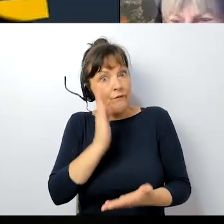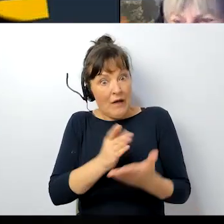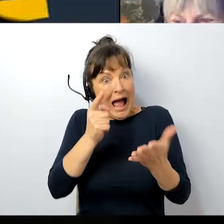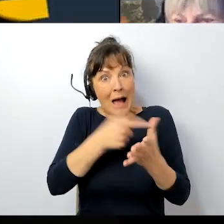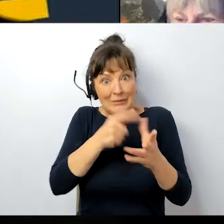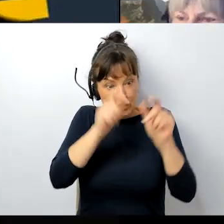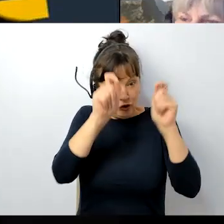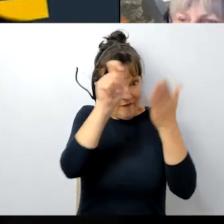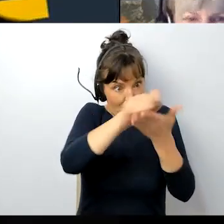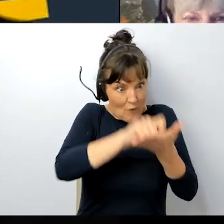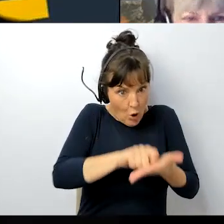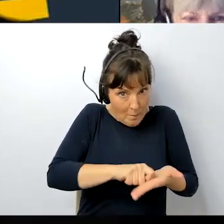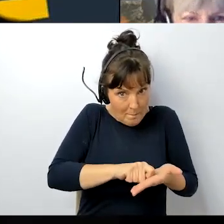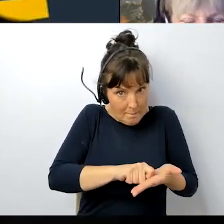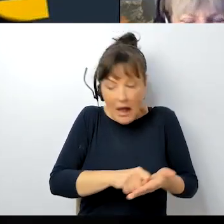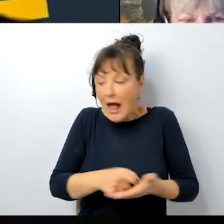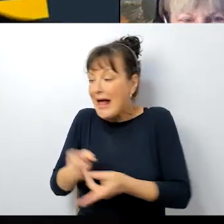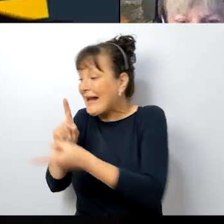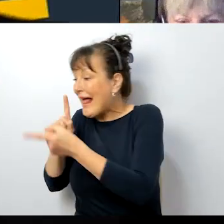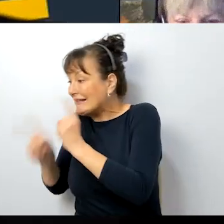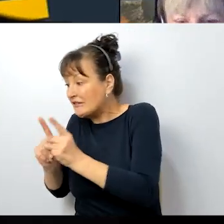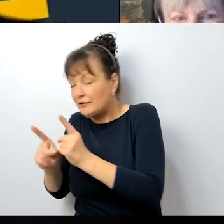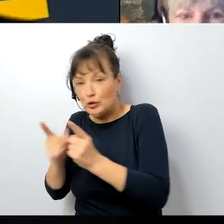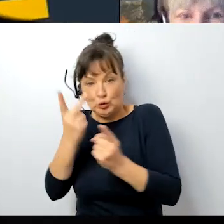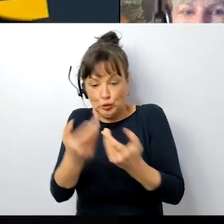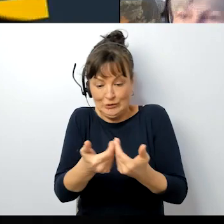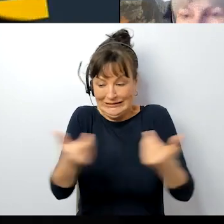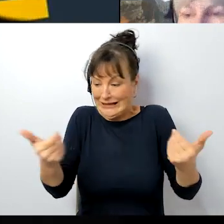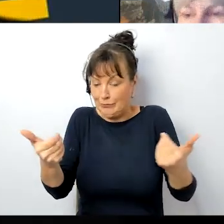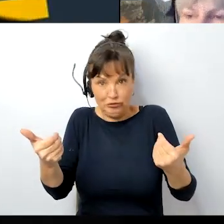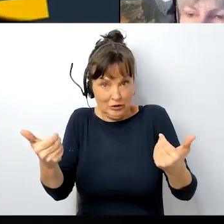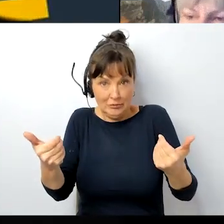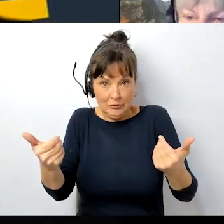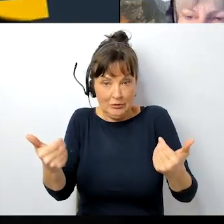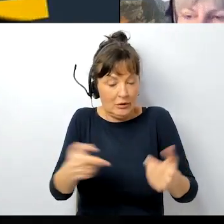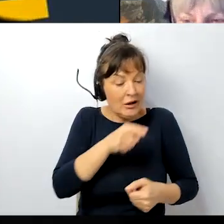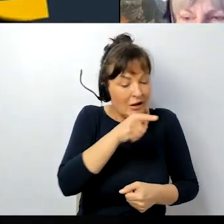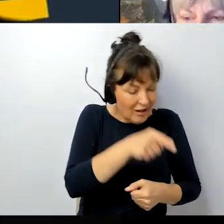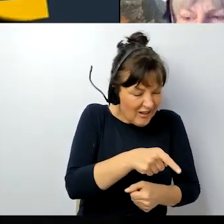avoid. I would say there's things to avoid both when it comes to your actual application and to